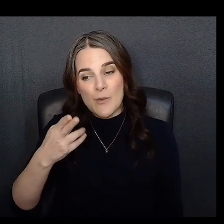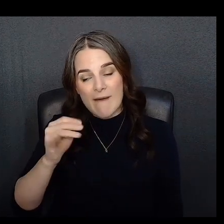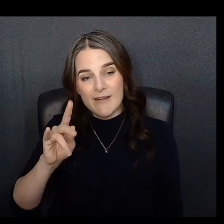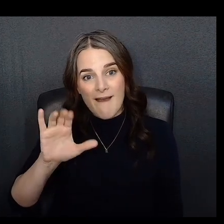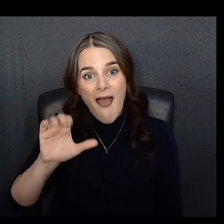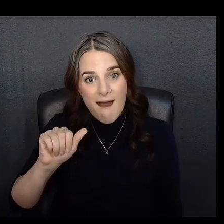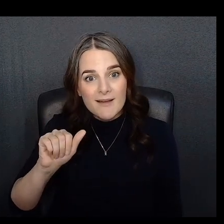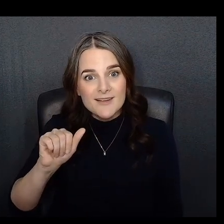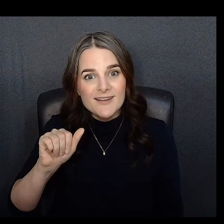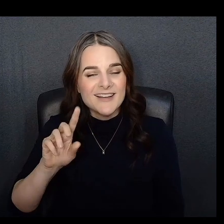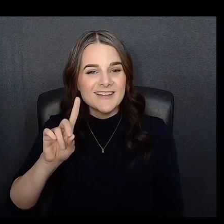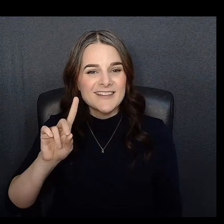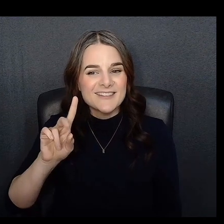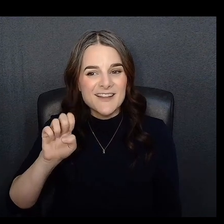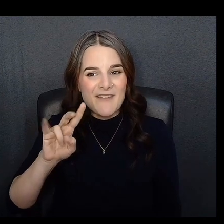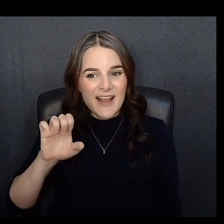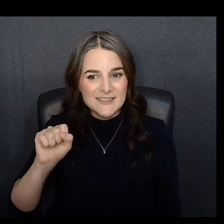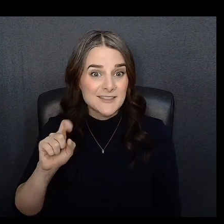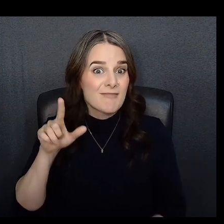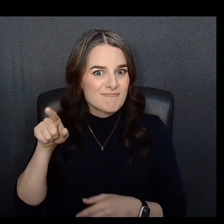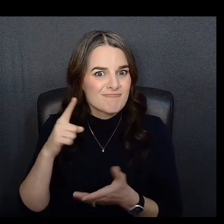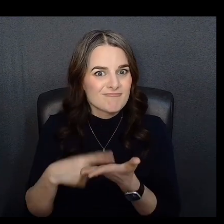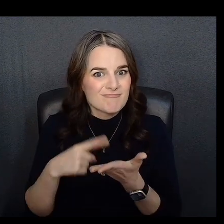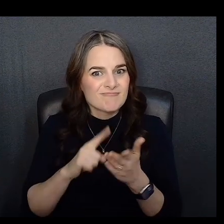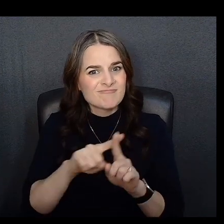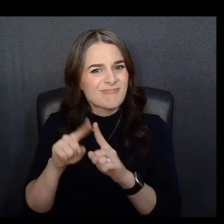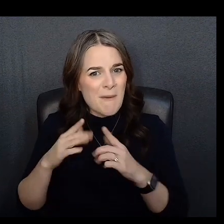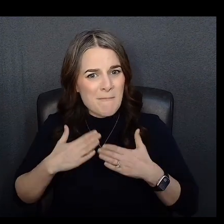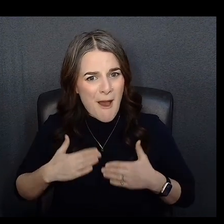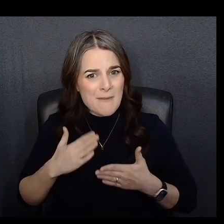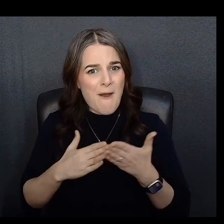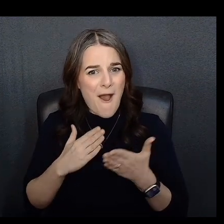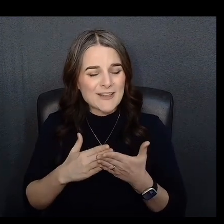So including the reproductive system, as well as external body